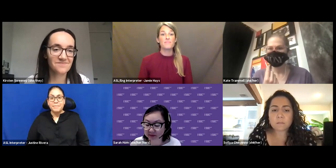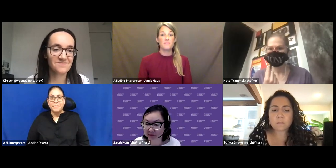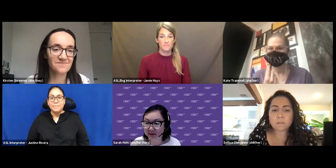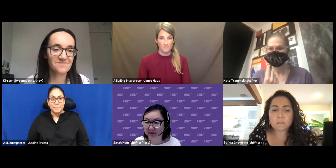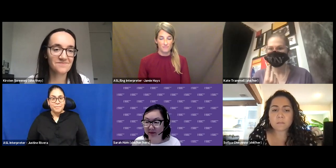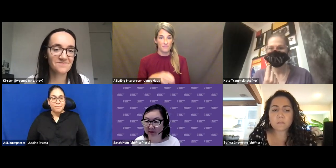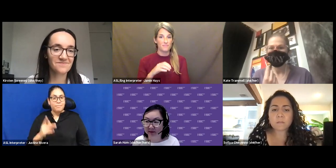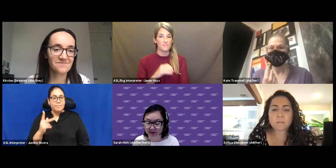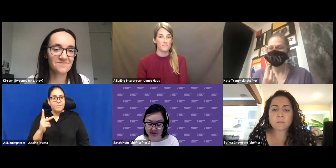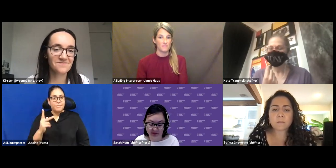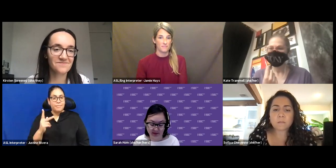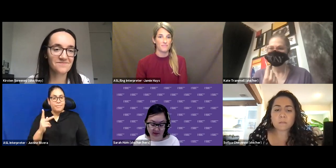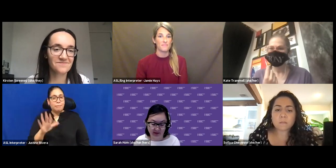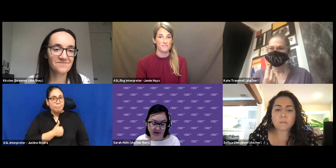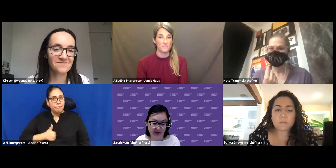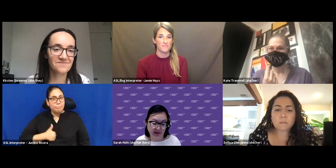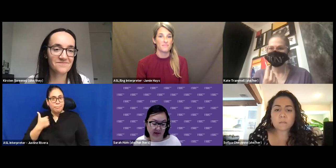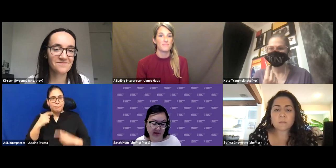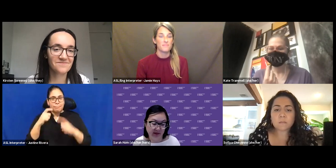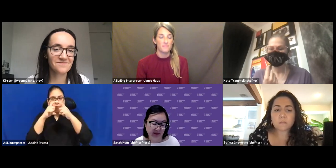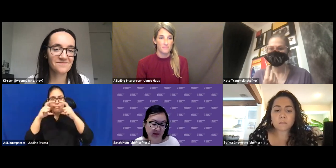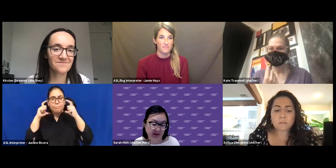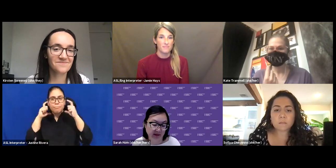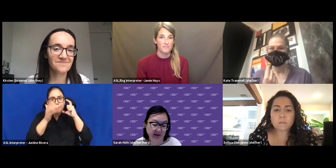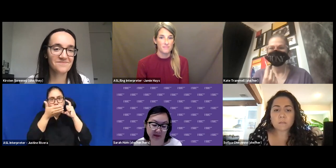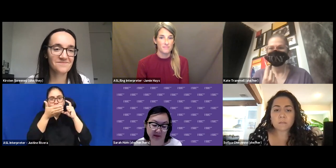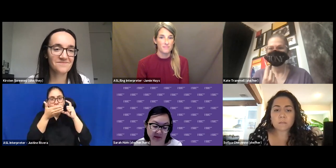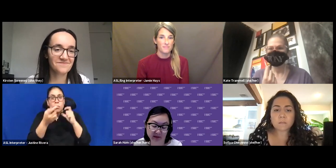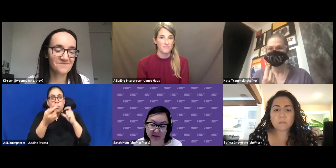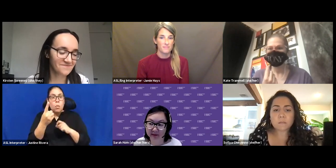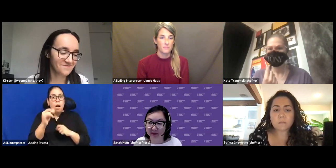masked today. One of the hats I am wearing is as New York